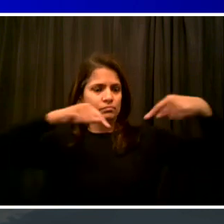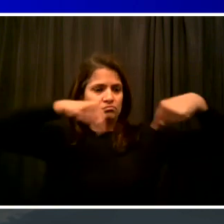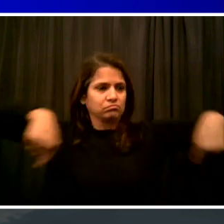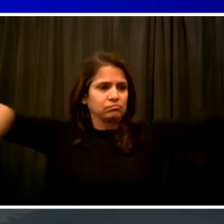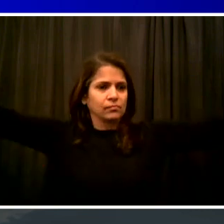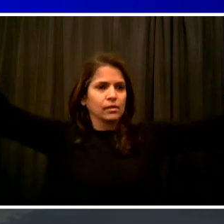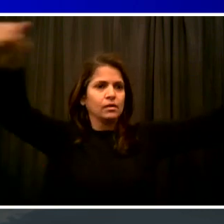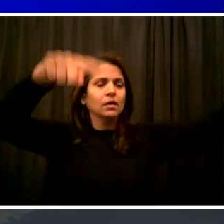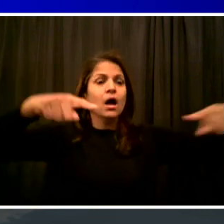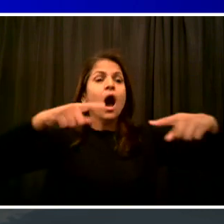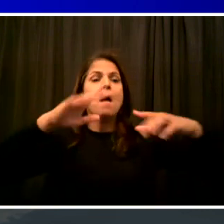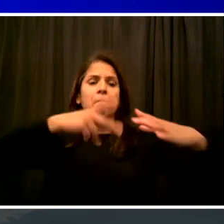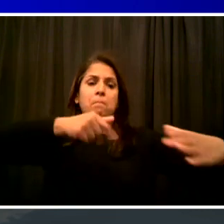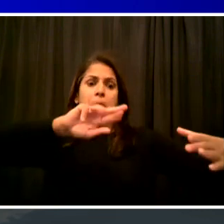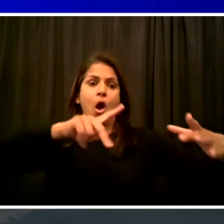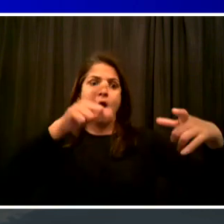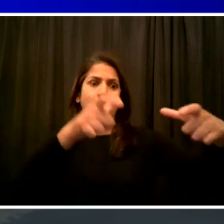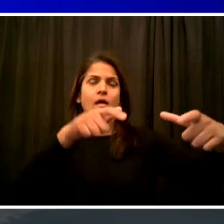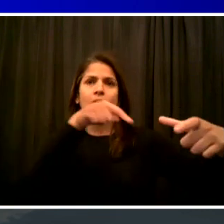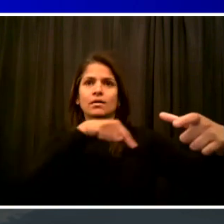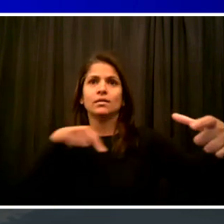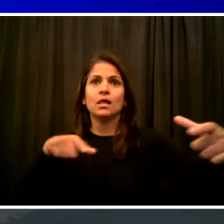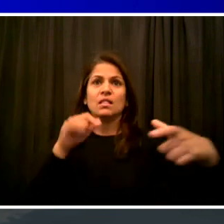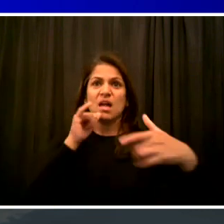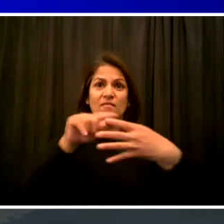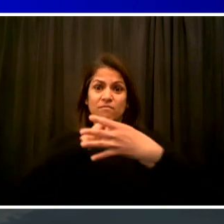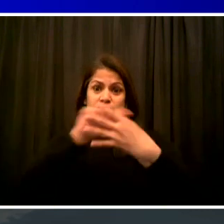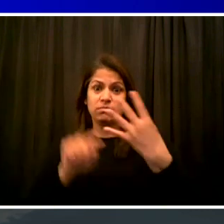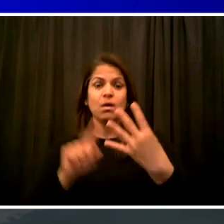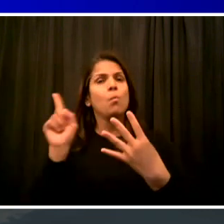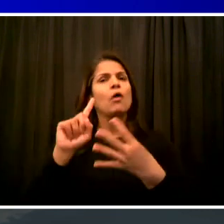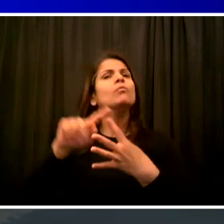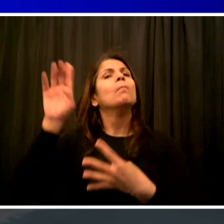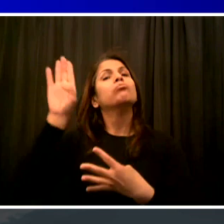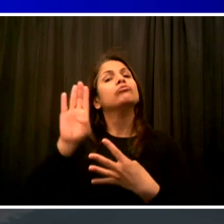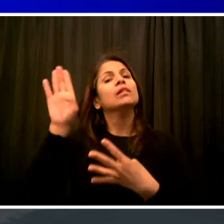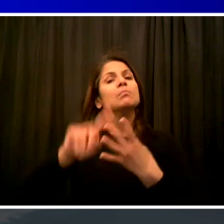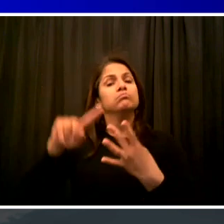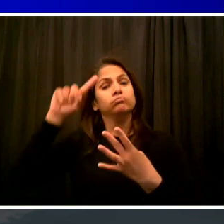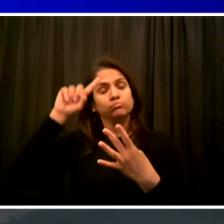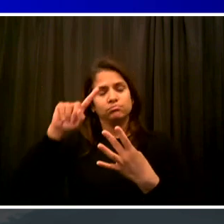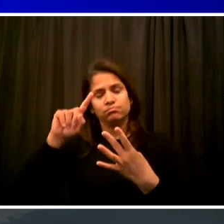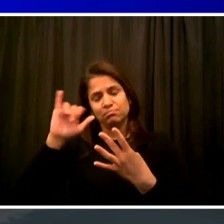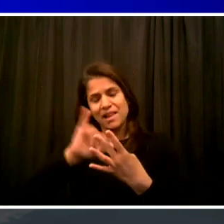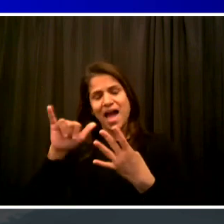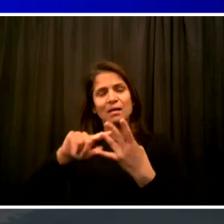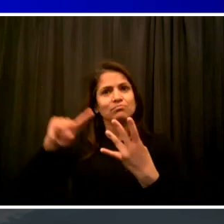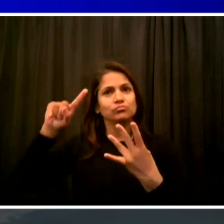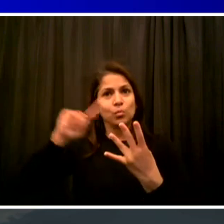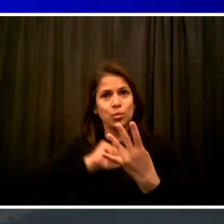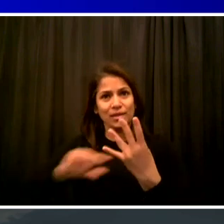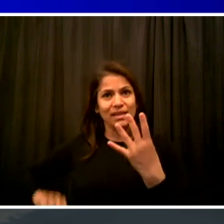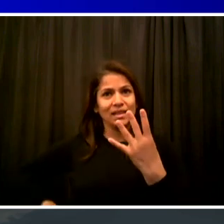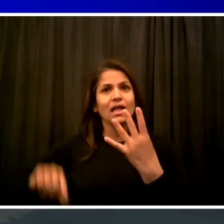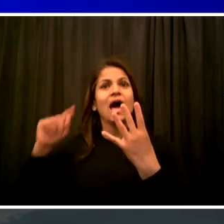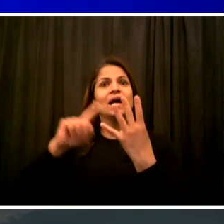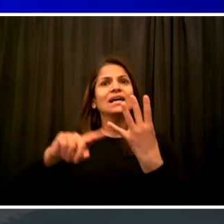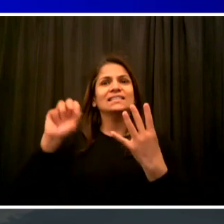ROCWDG.IN WE'LL BE ADDING 2.8 MILES OF STREETS AROUND PARKS. THIS WILL BE